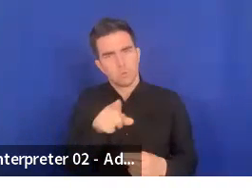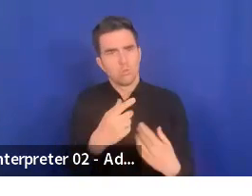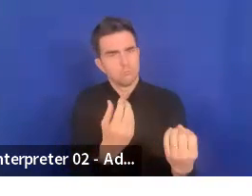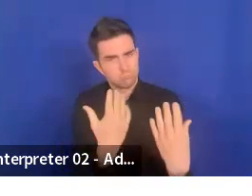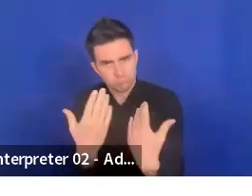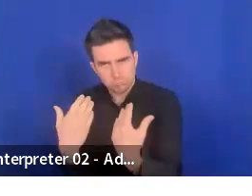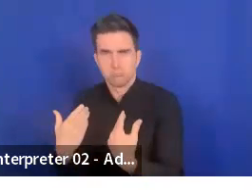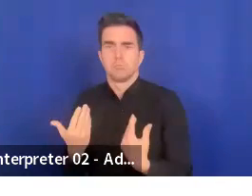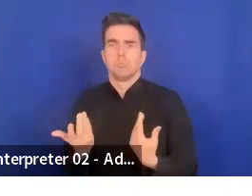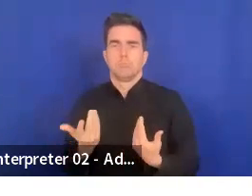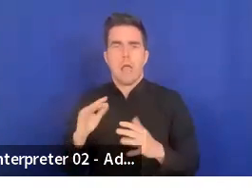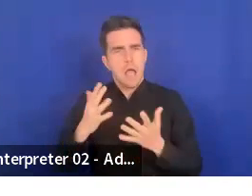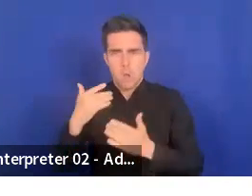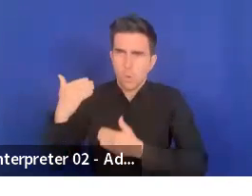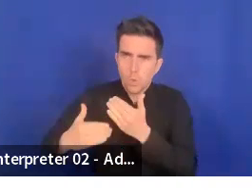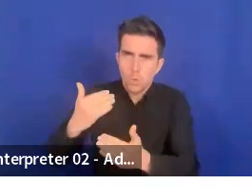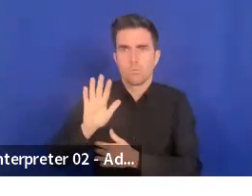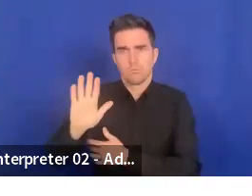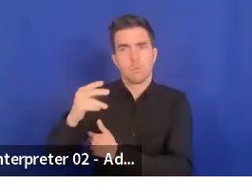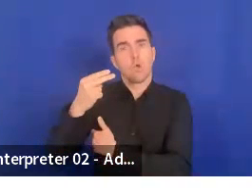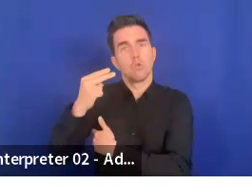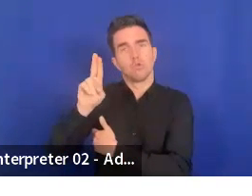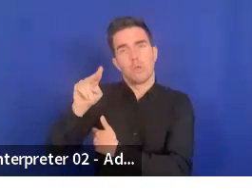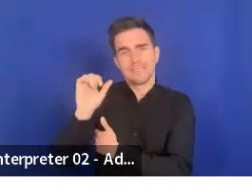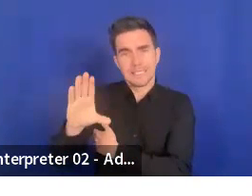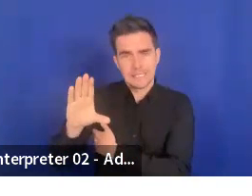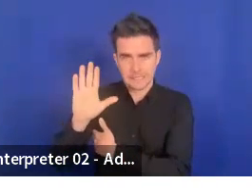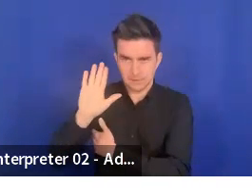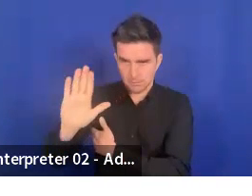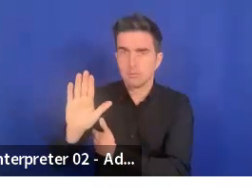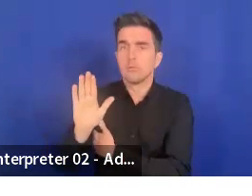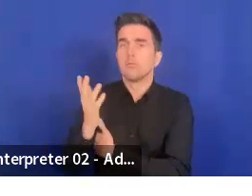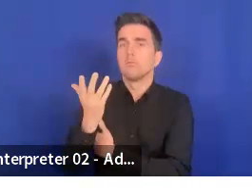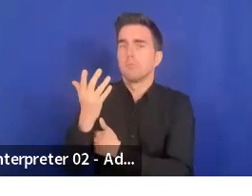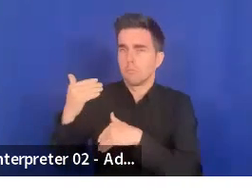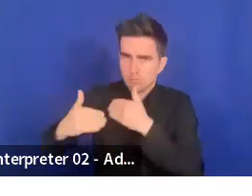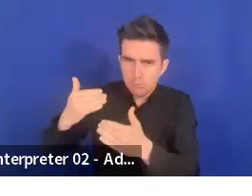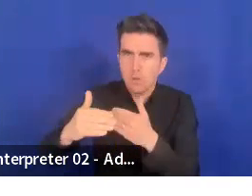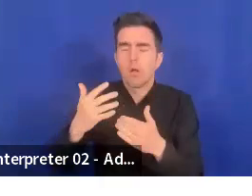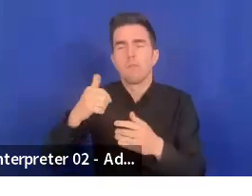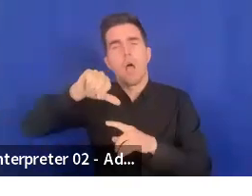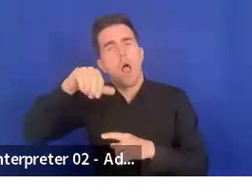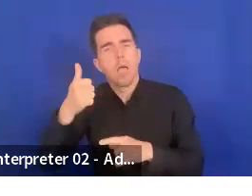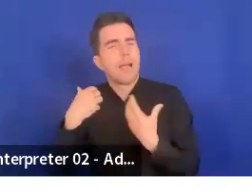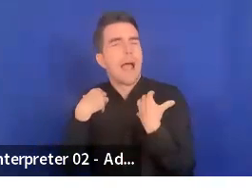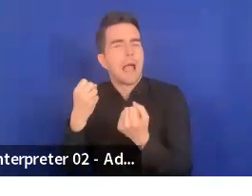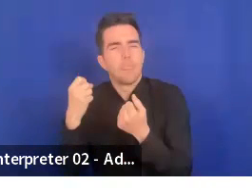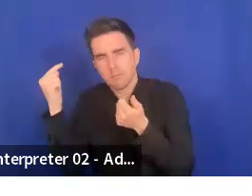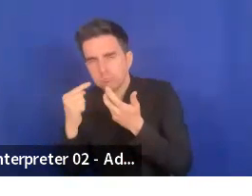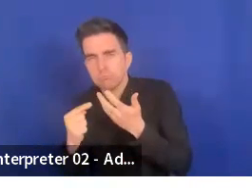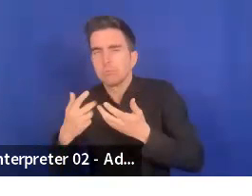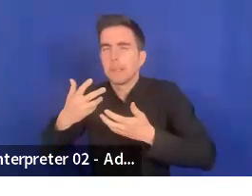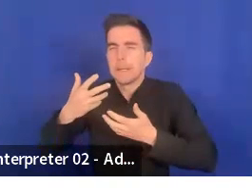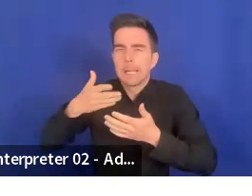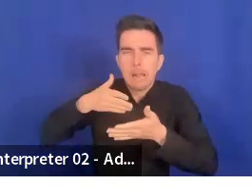And then, also, make sure that, you know, you ask them to show up.